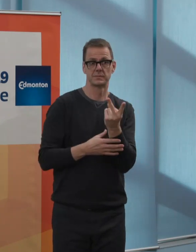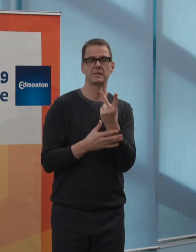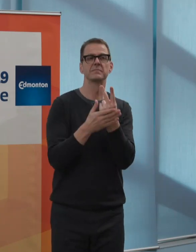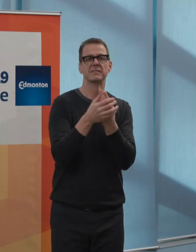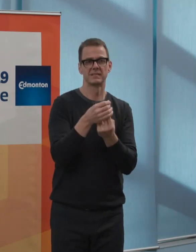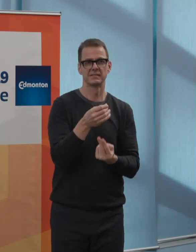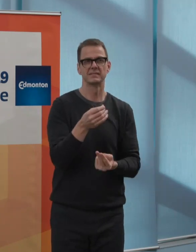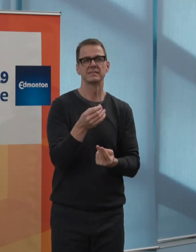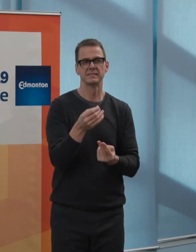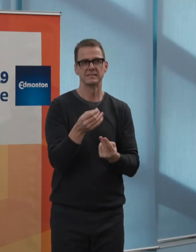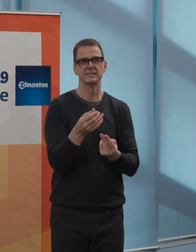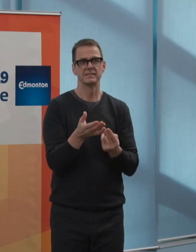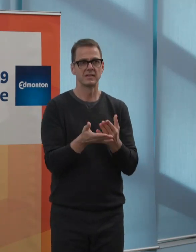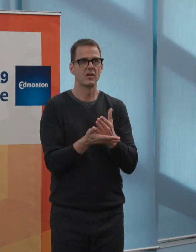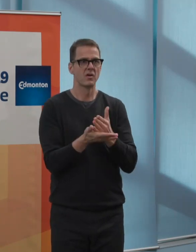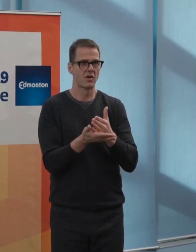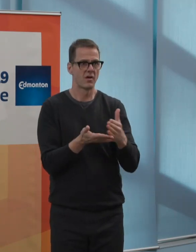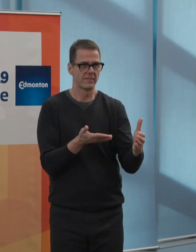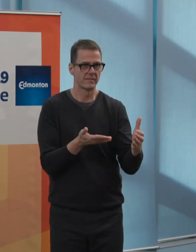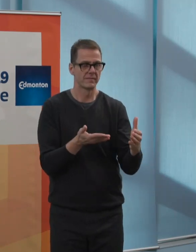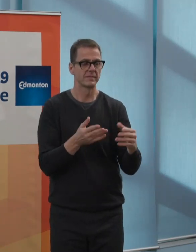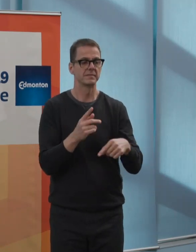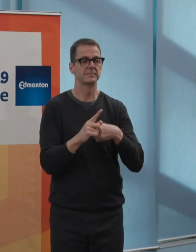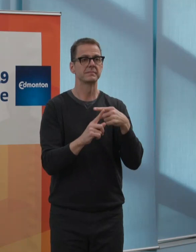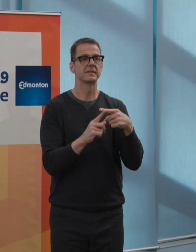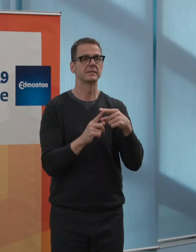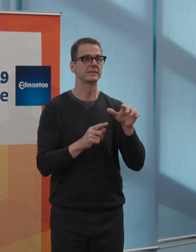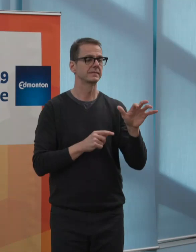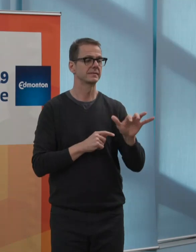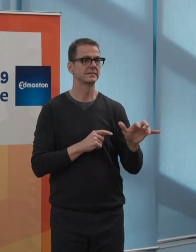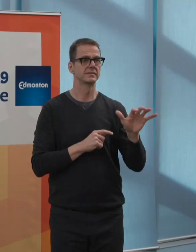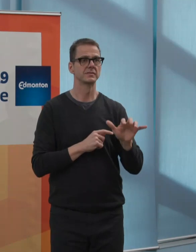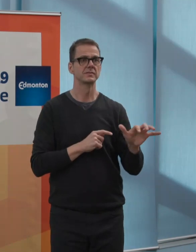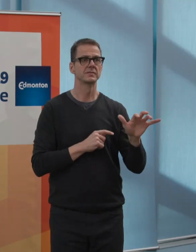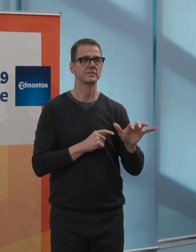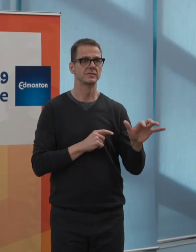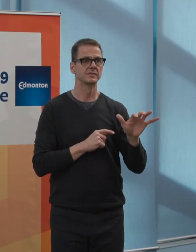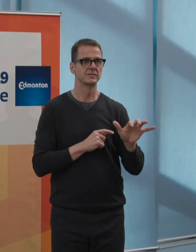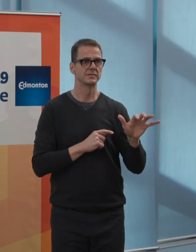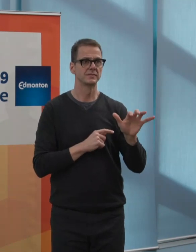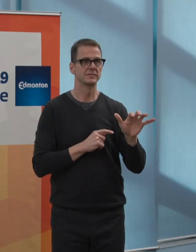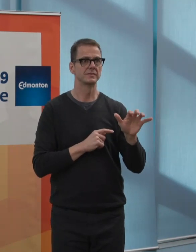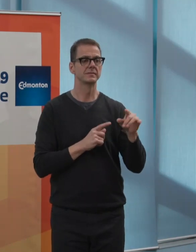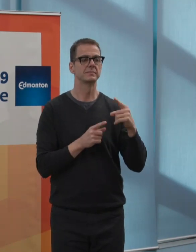laborers and booking clerks not all staff in the community and recreation